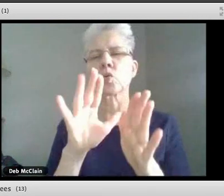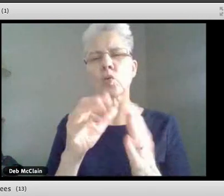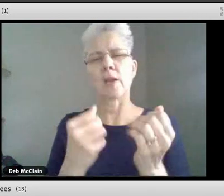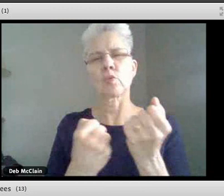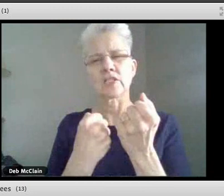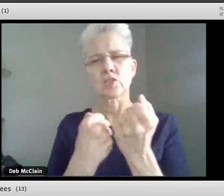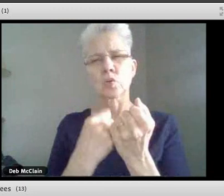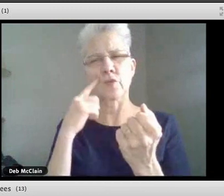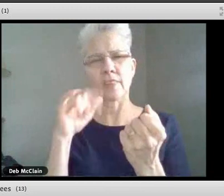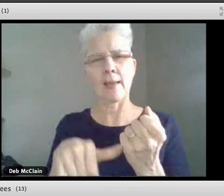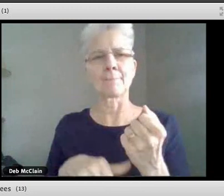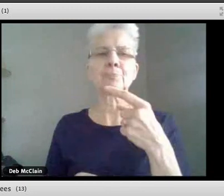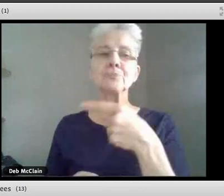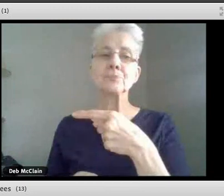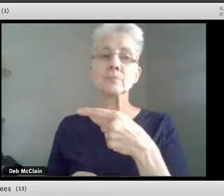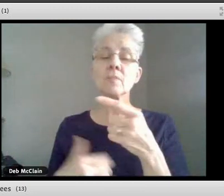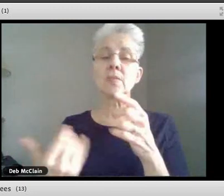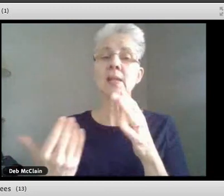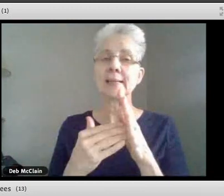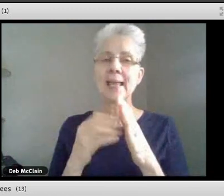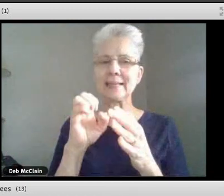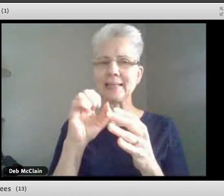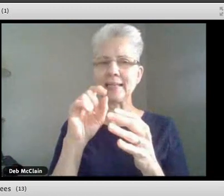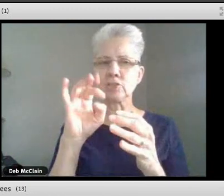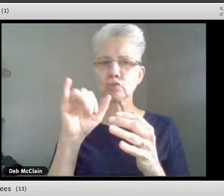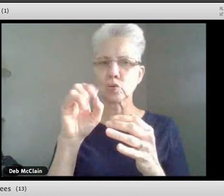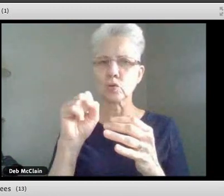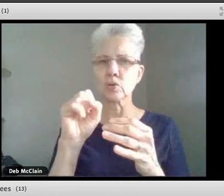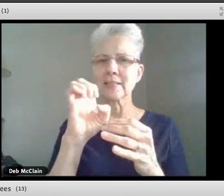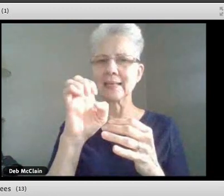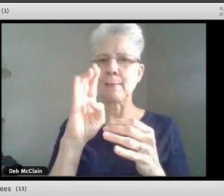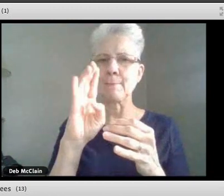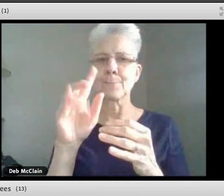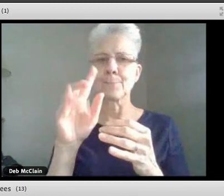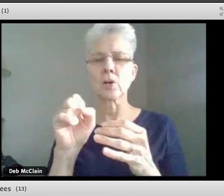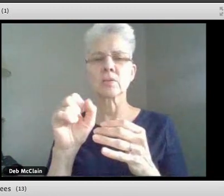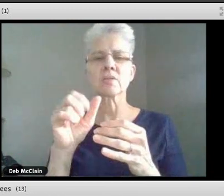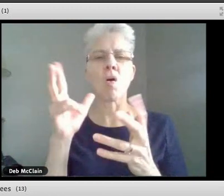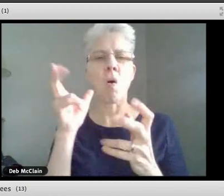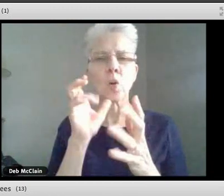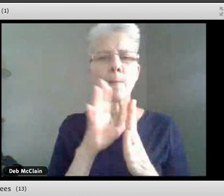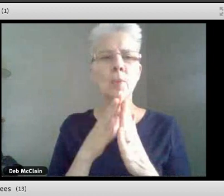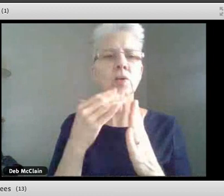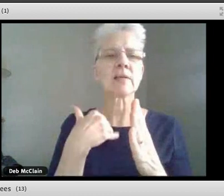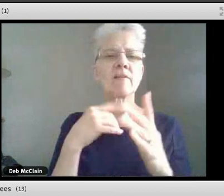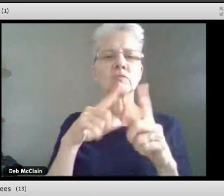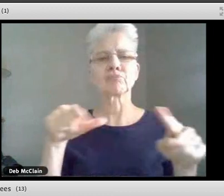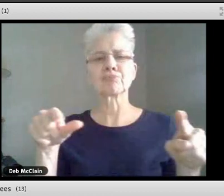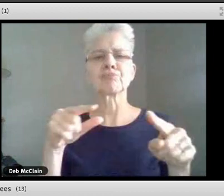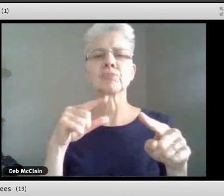and different things have built-in accessibility. For instance, Kindle does.